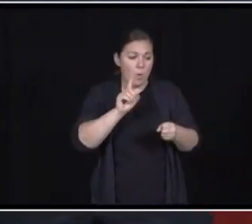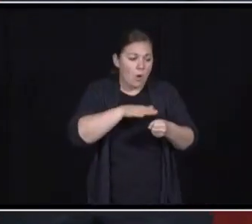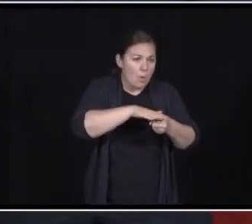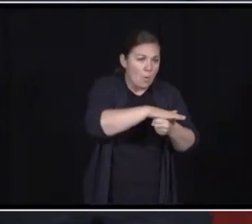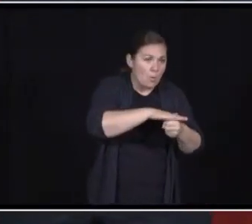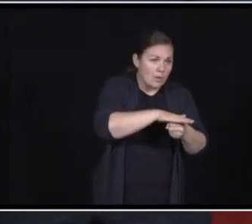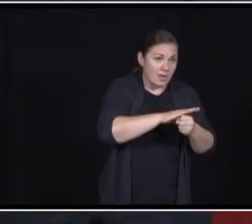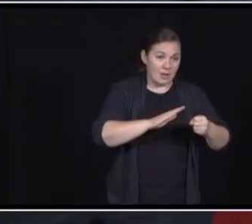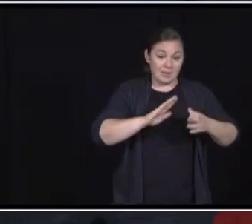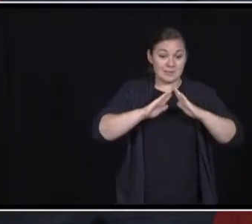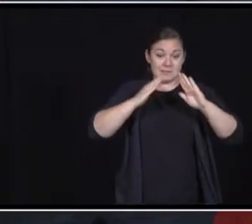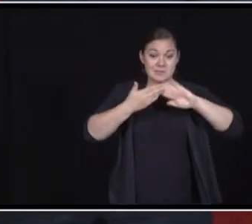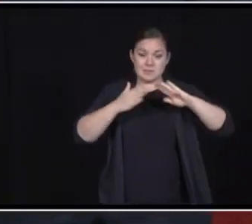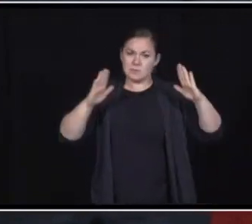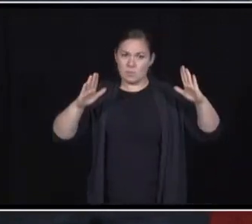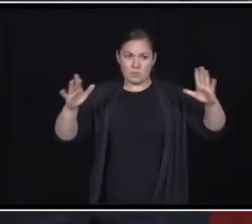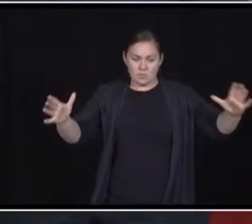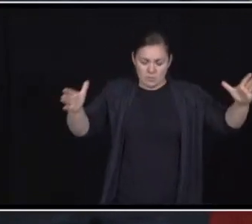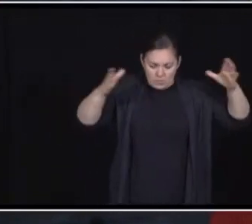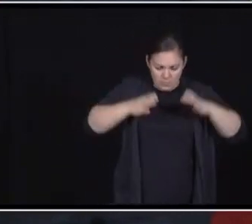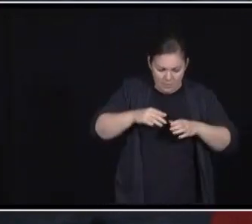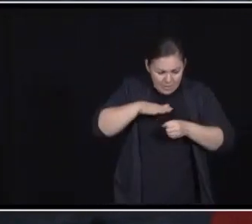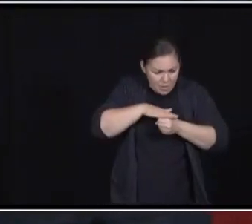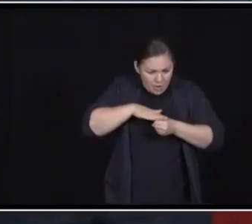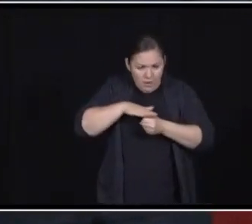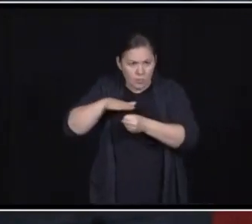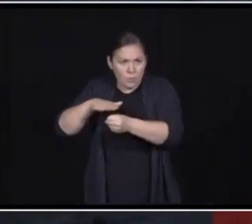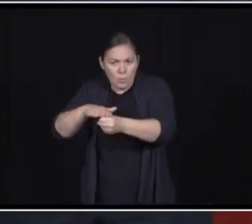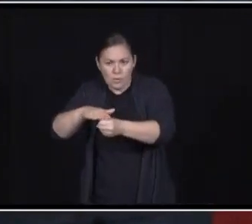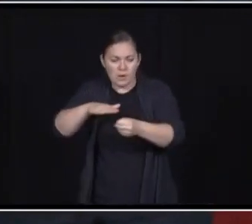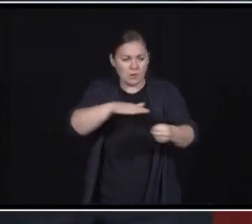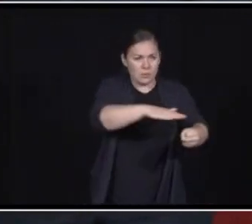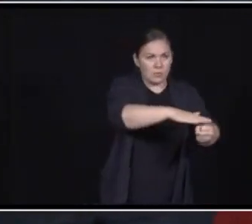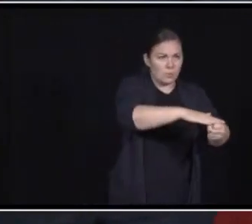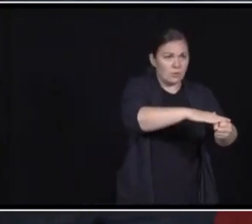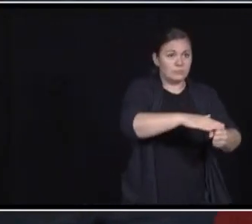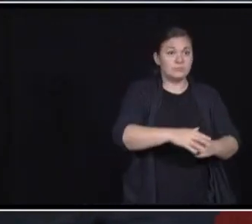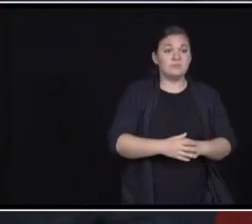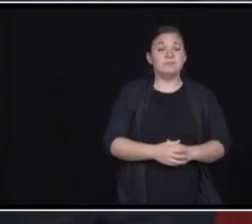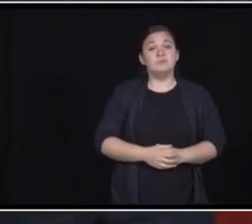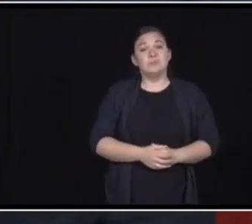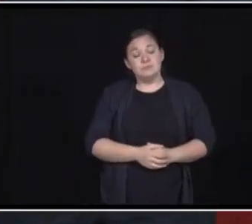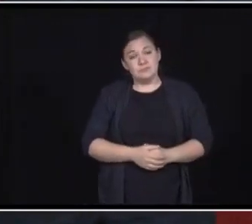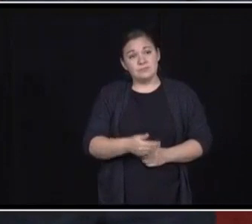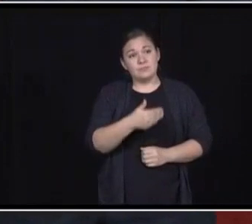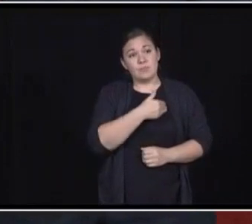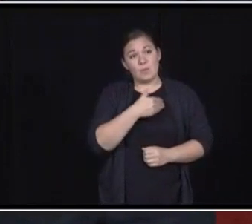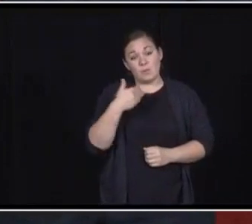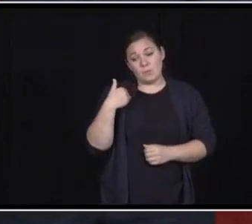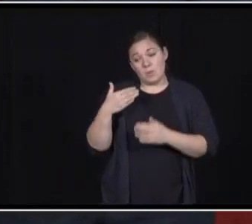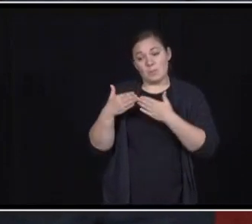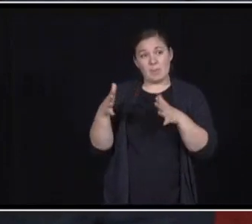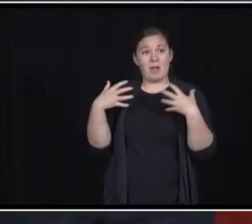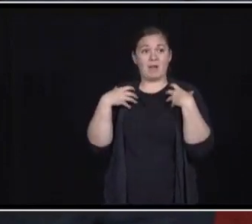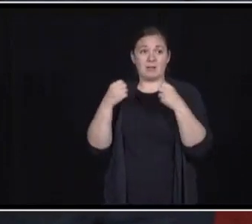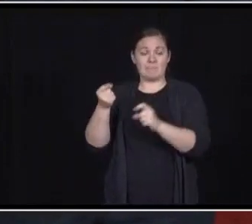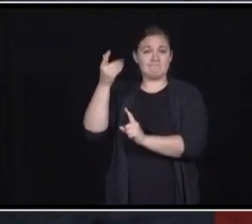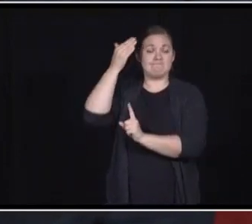health officers. At the same time, a medical officer of health even in Toronto, they are concerned with